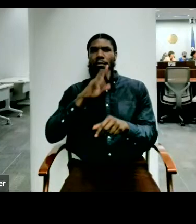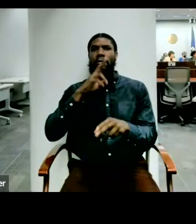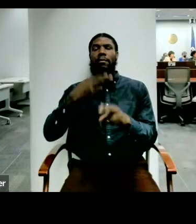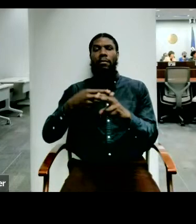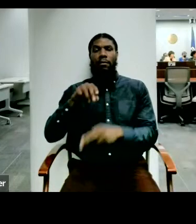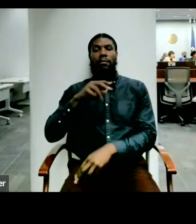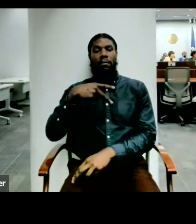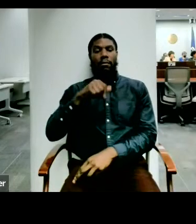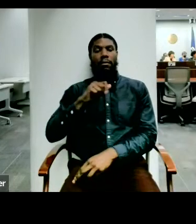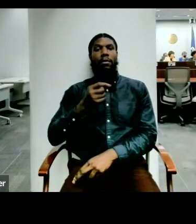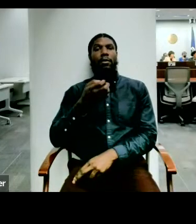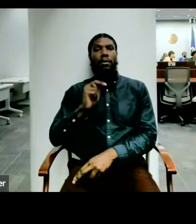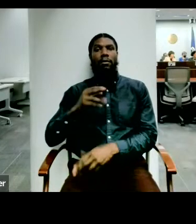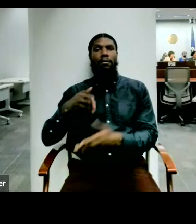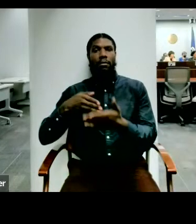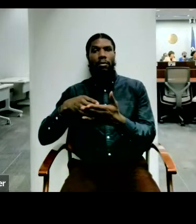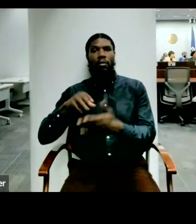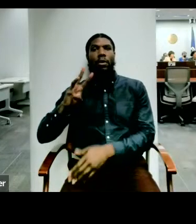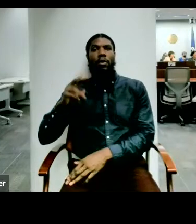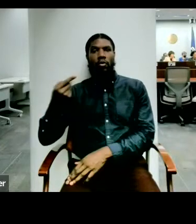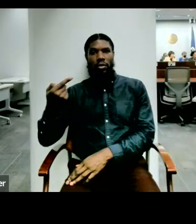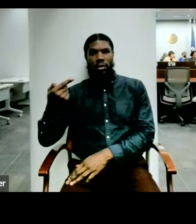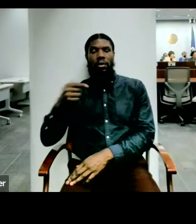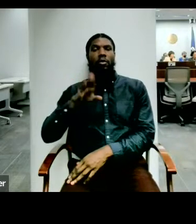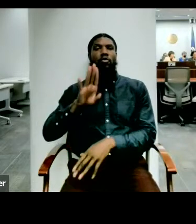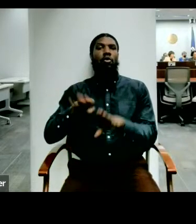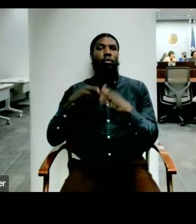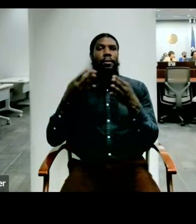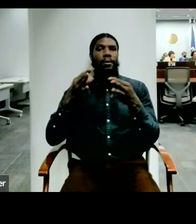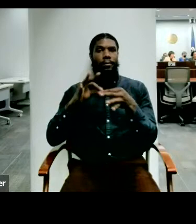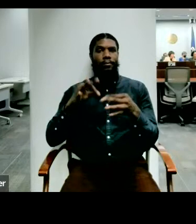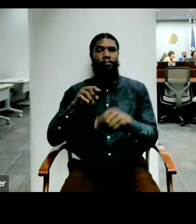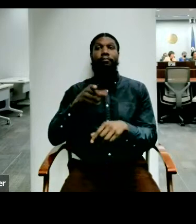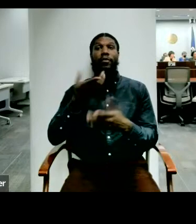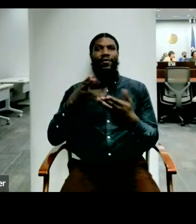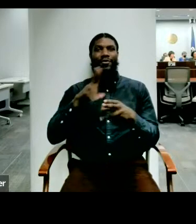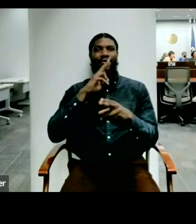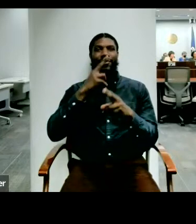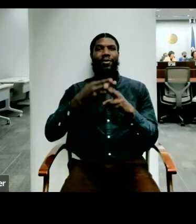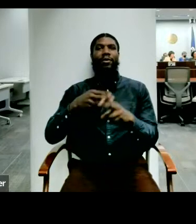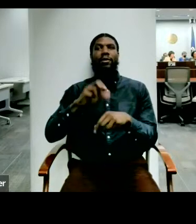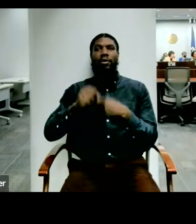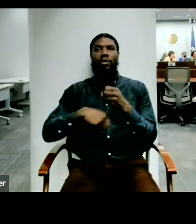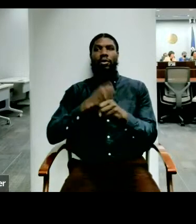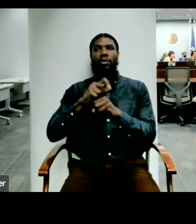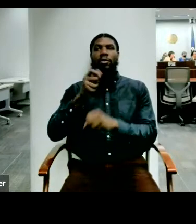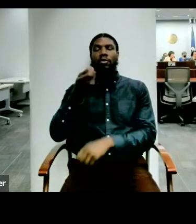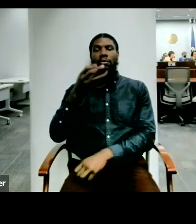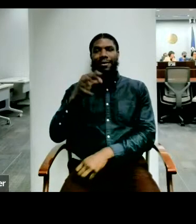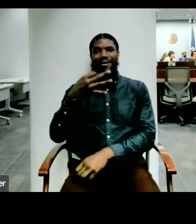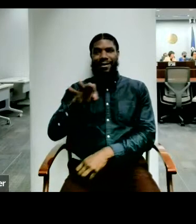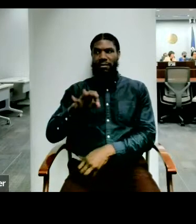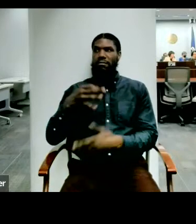opening remarks, as you noted in 2019 then constituted Commission voted unanimously